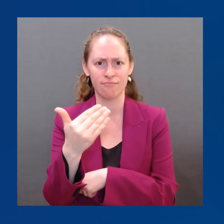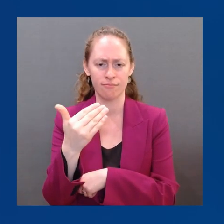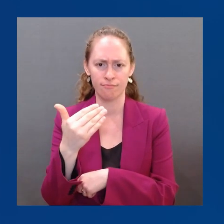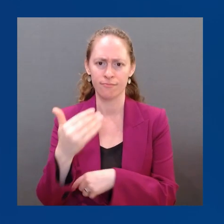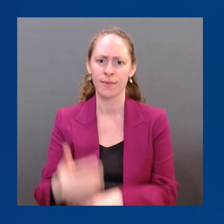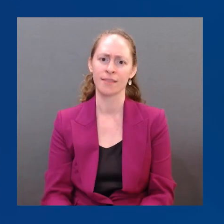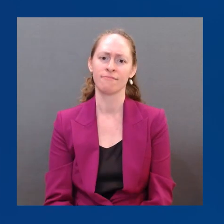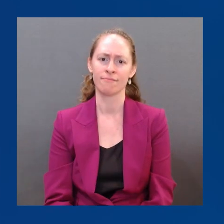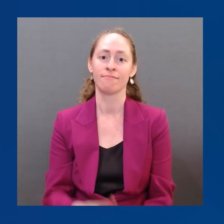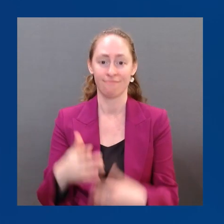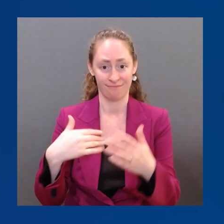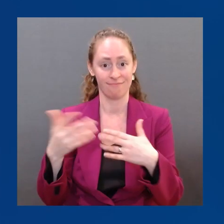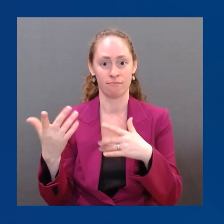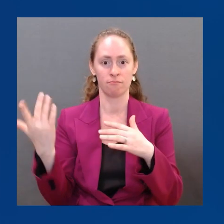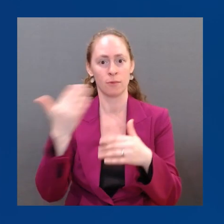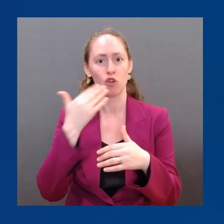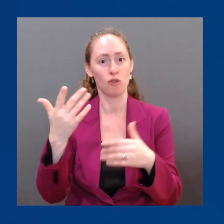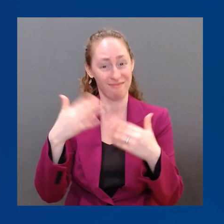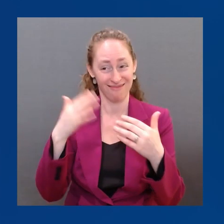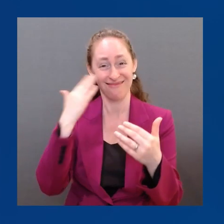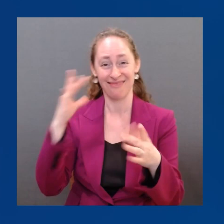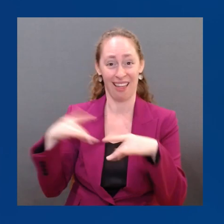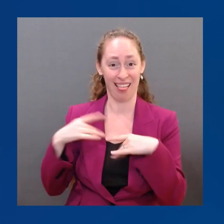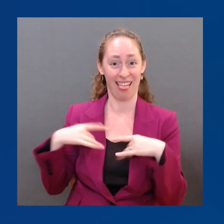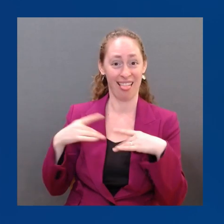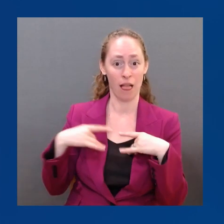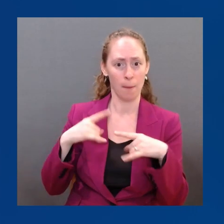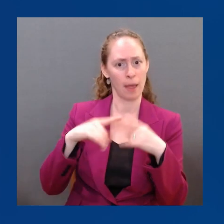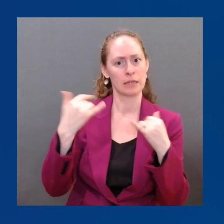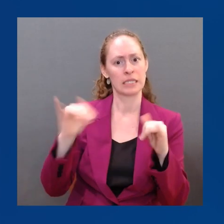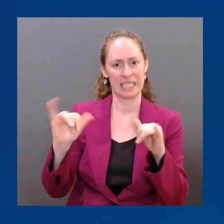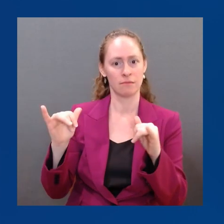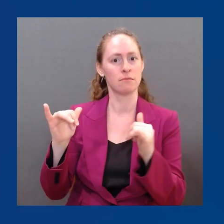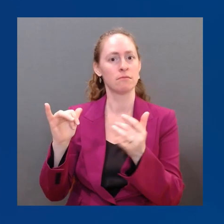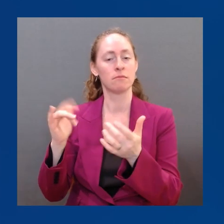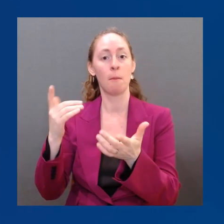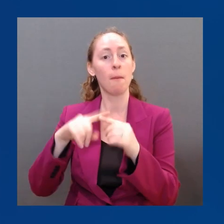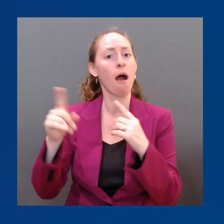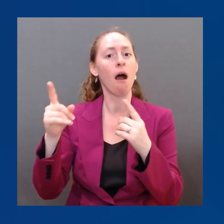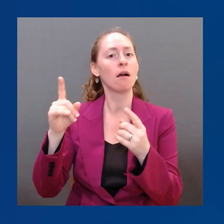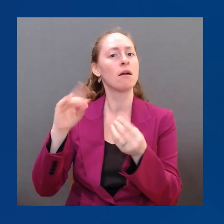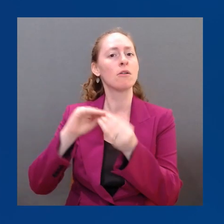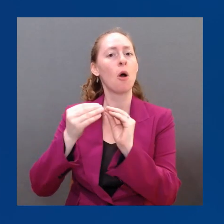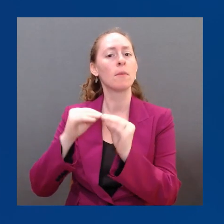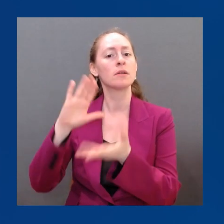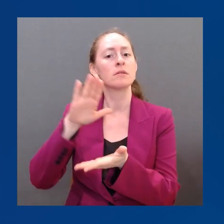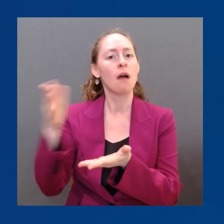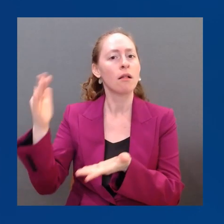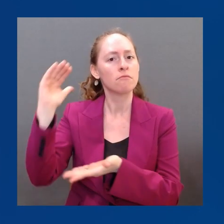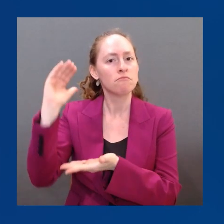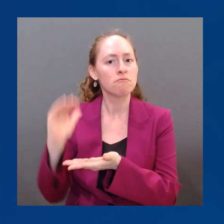we have not seen a commensurate increase in deaths. We have seen hospitalizations rise but, again, not as much as one would have expected at this point,